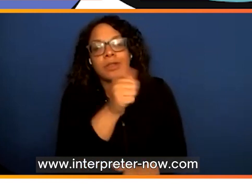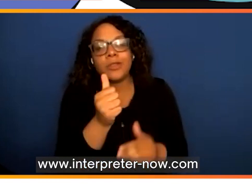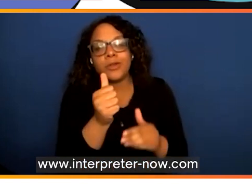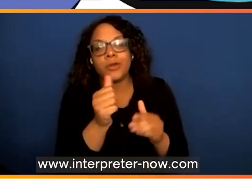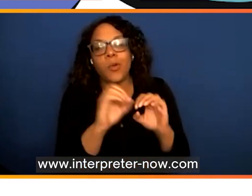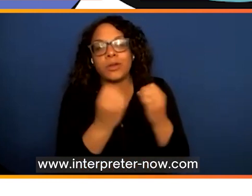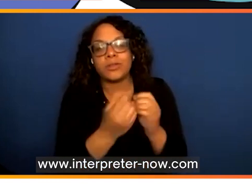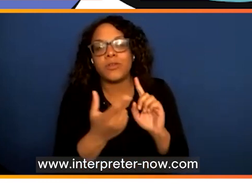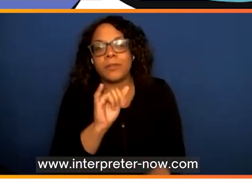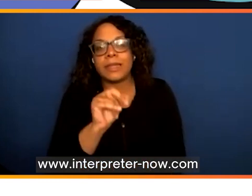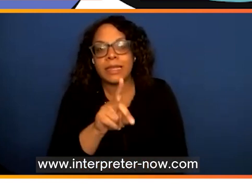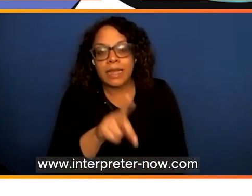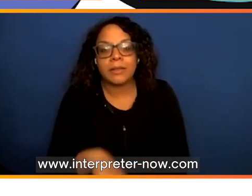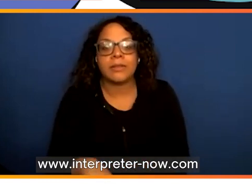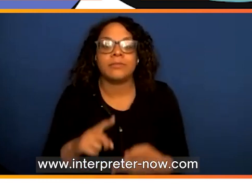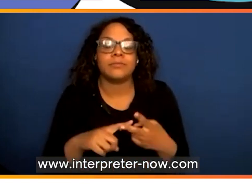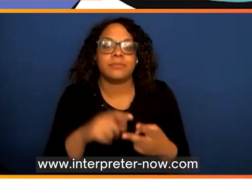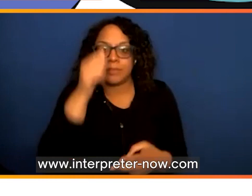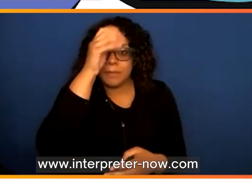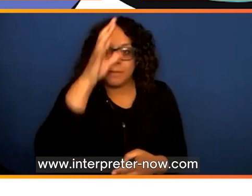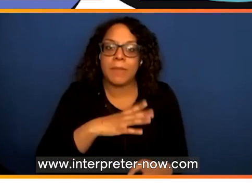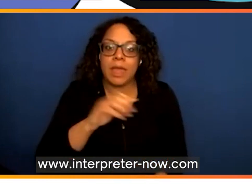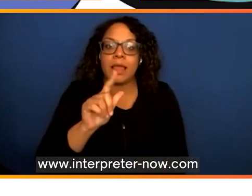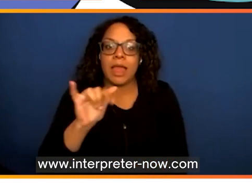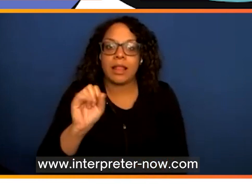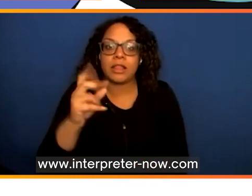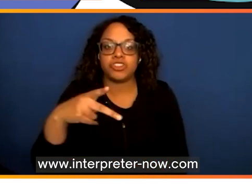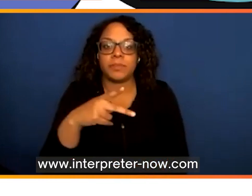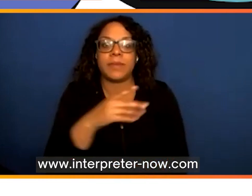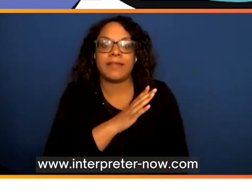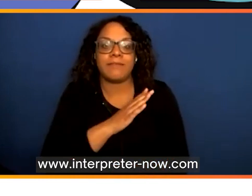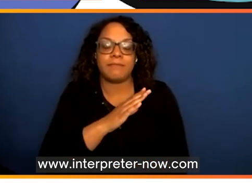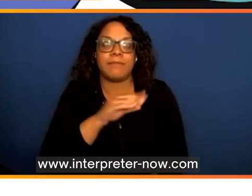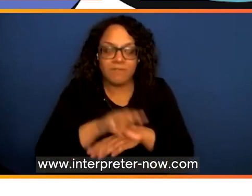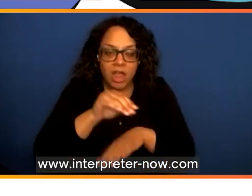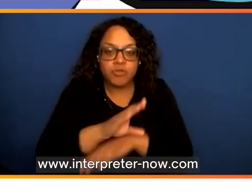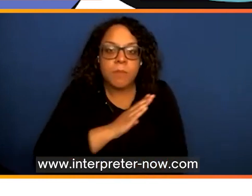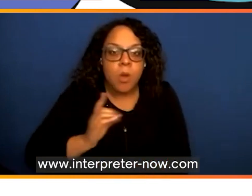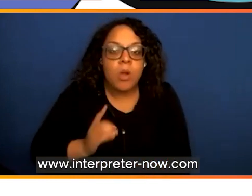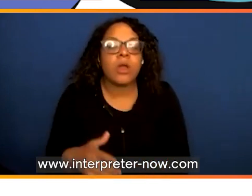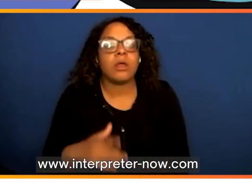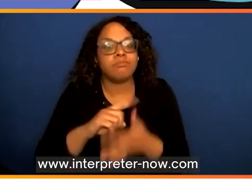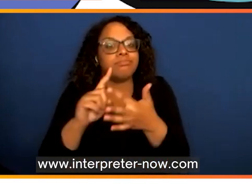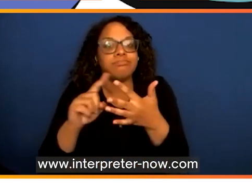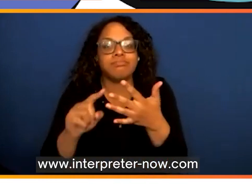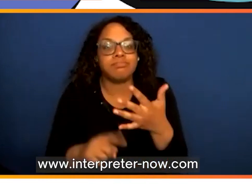Women Leaders is an organization that I work with out of Indianapolis, Male Allyship Advisory Board.